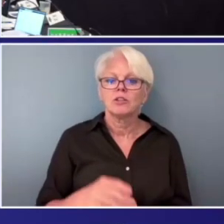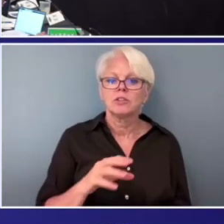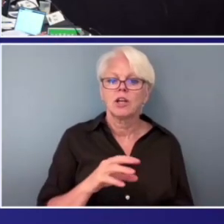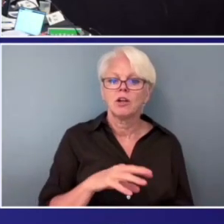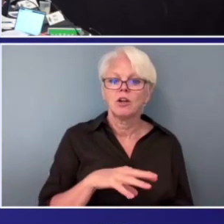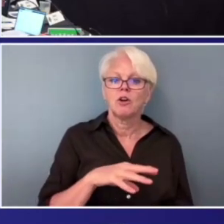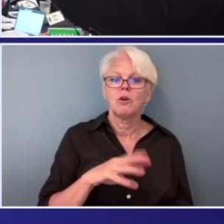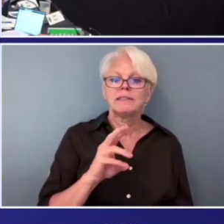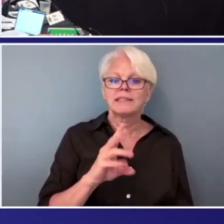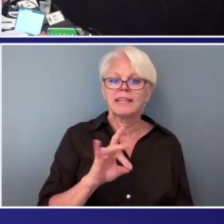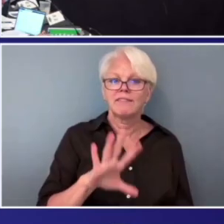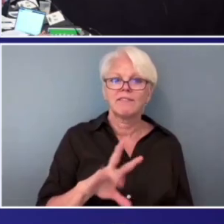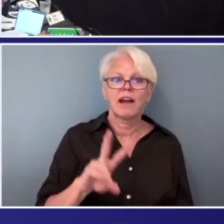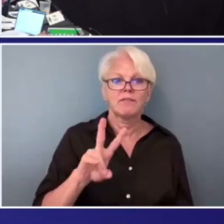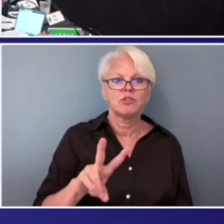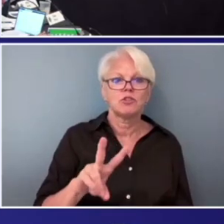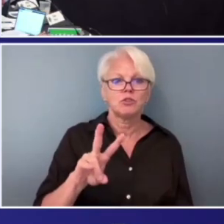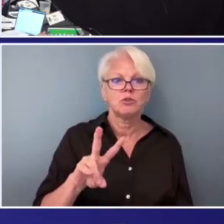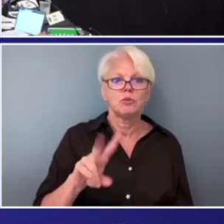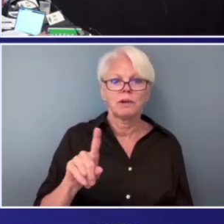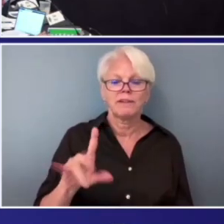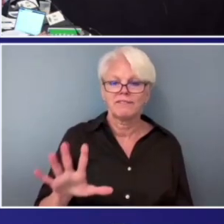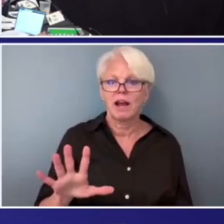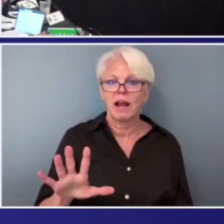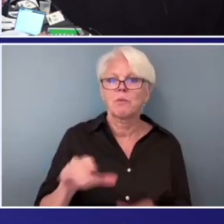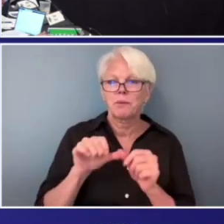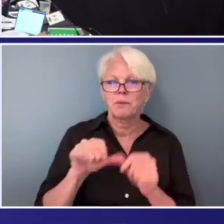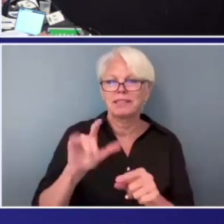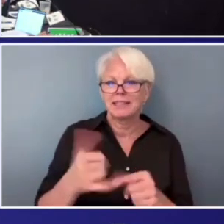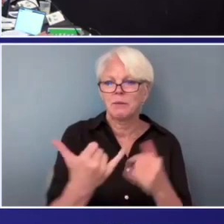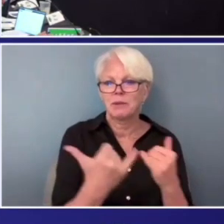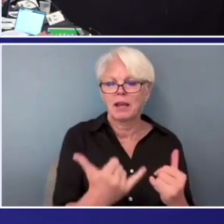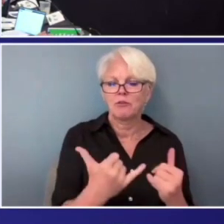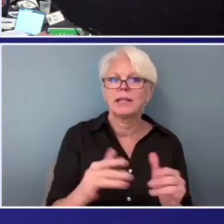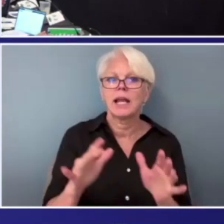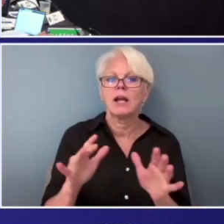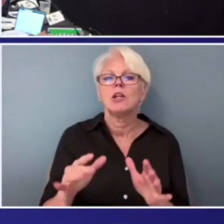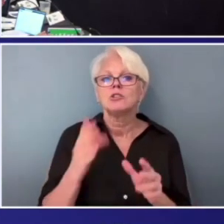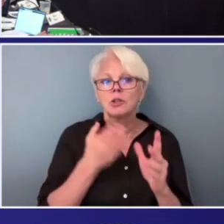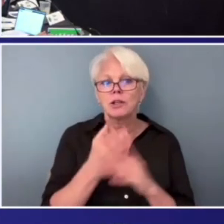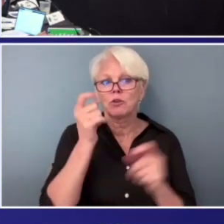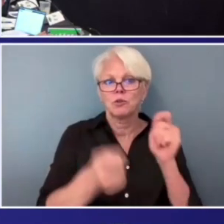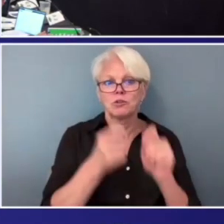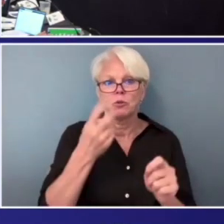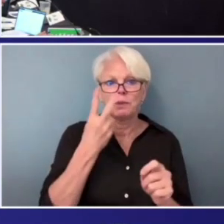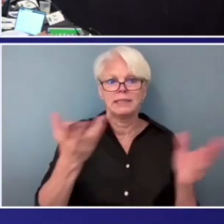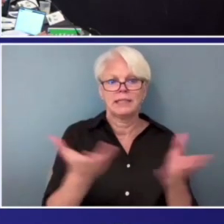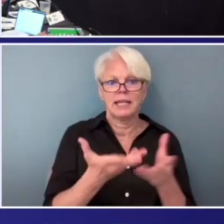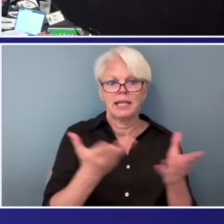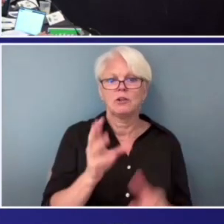stay with 685.215 right now. So let's go through the changes that we see here in 685.215.